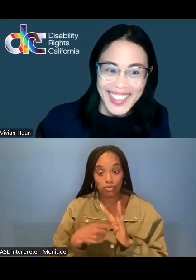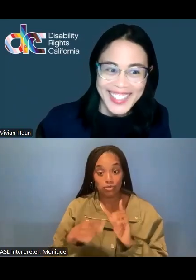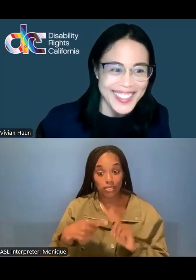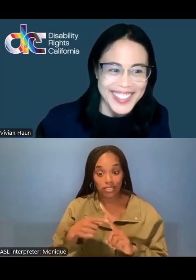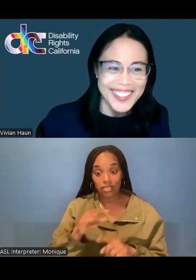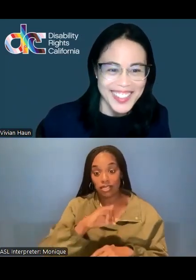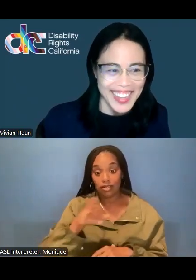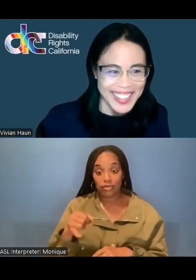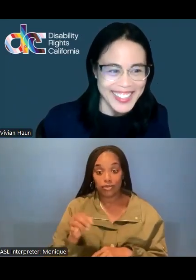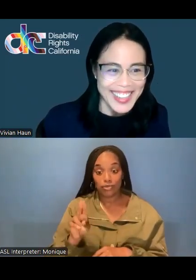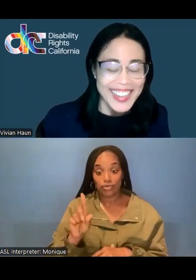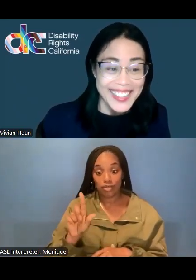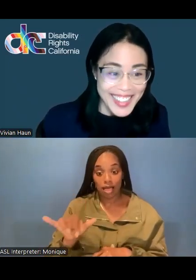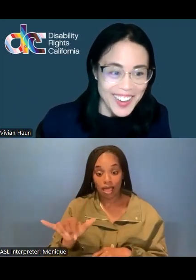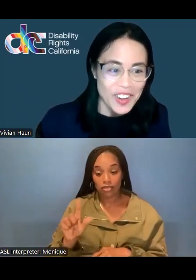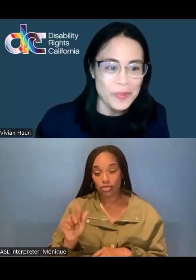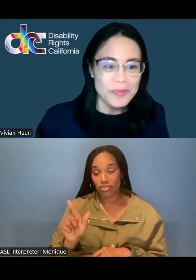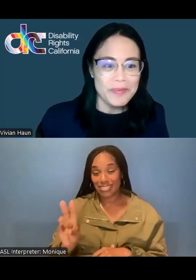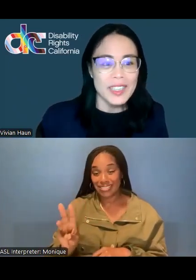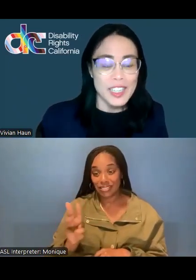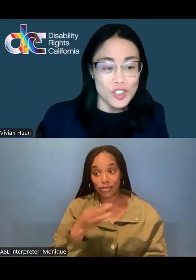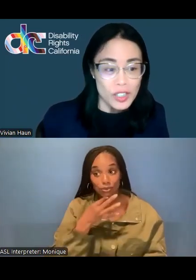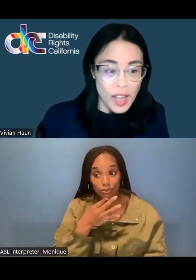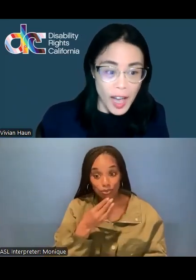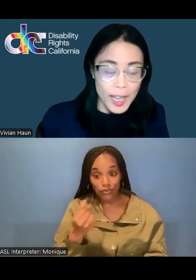That's in just a few months set in July.